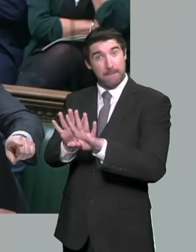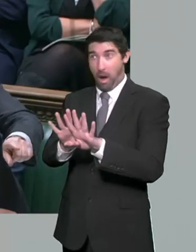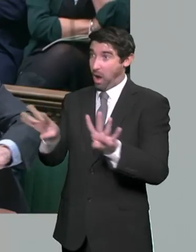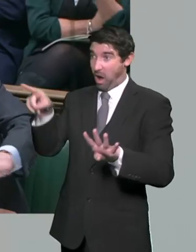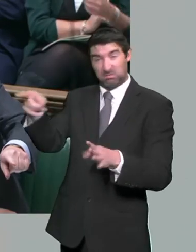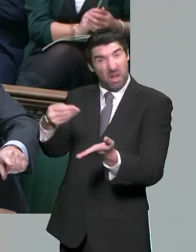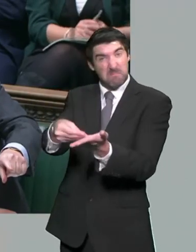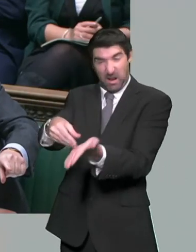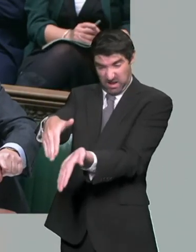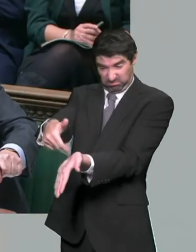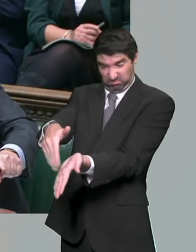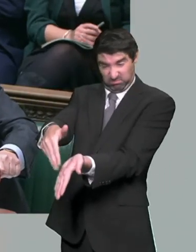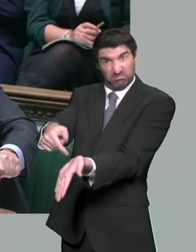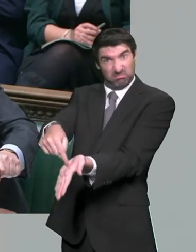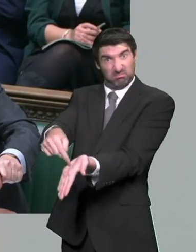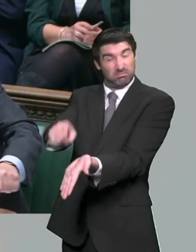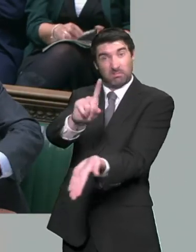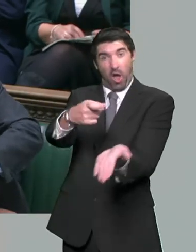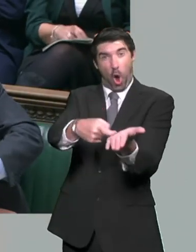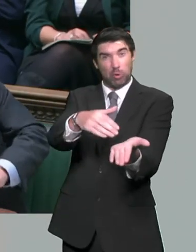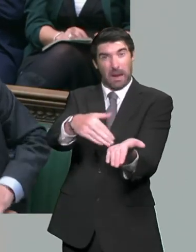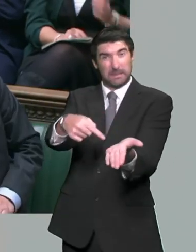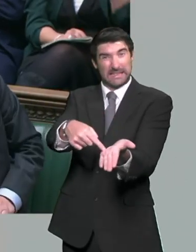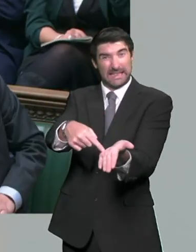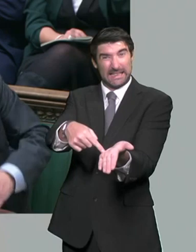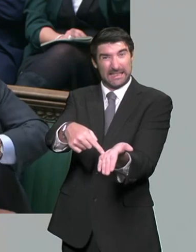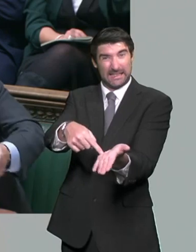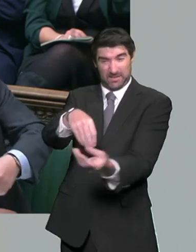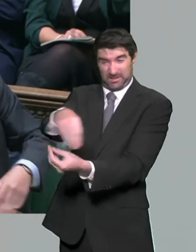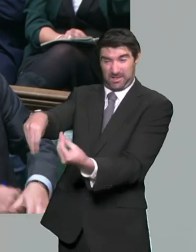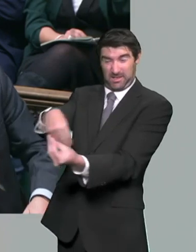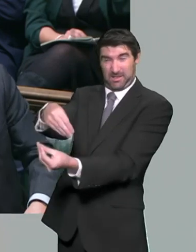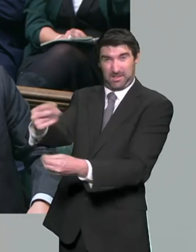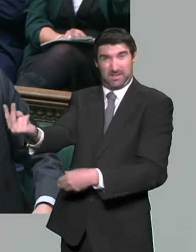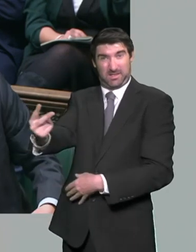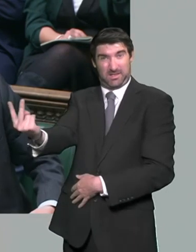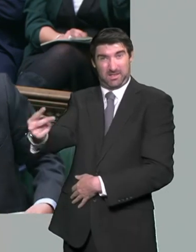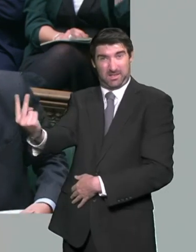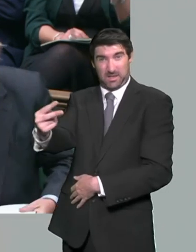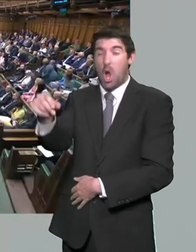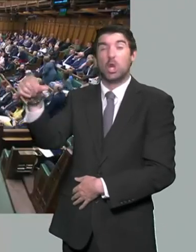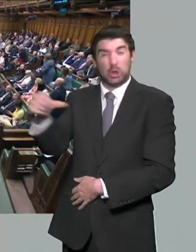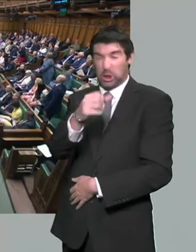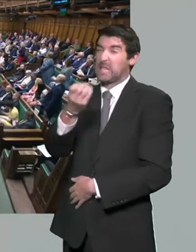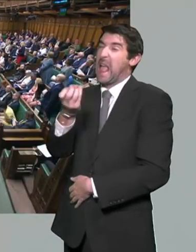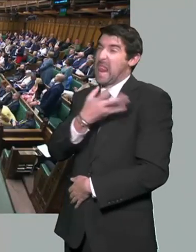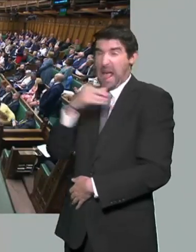We know why they are sitting on their hands during Labour’s rail strike. They should come out and condemn it.